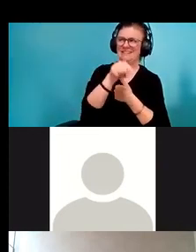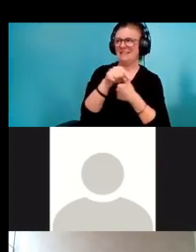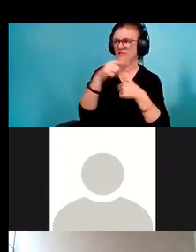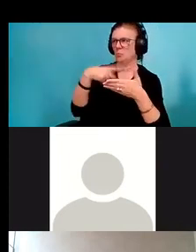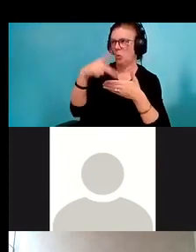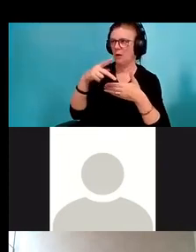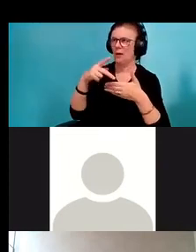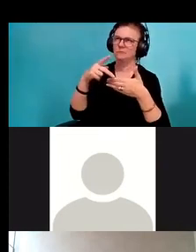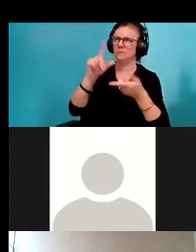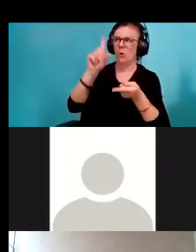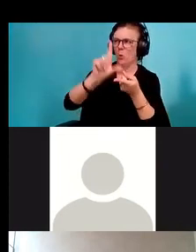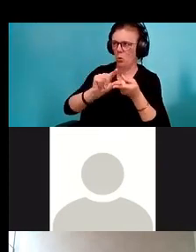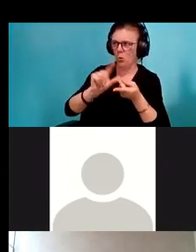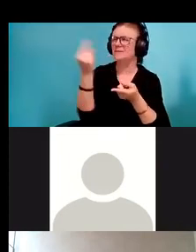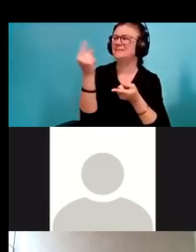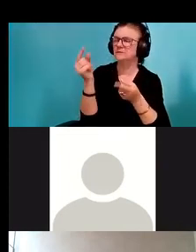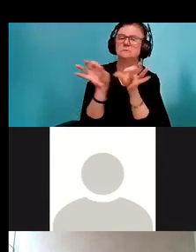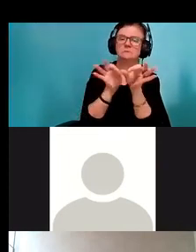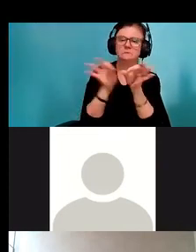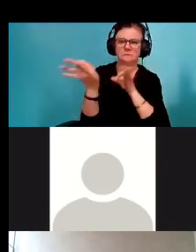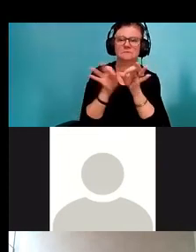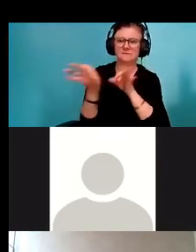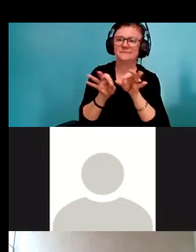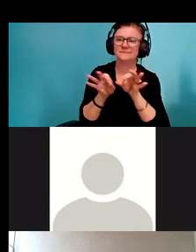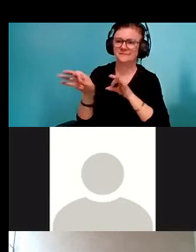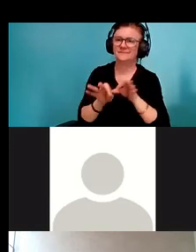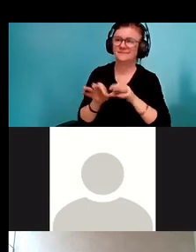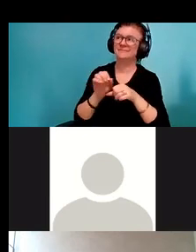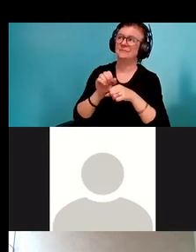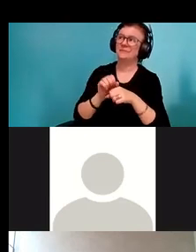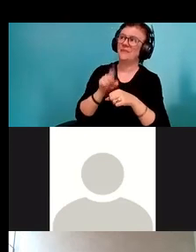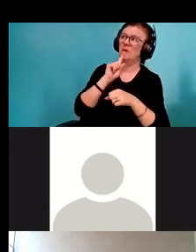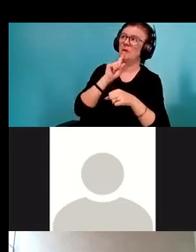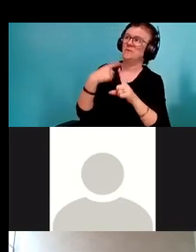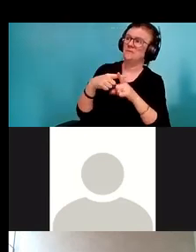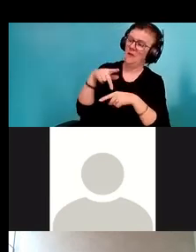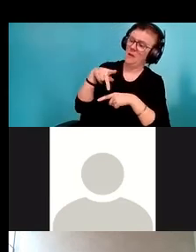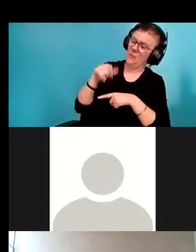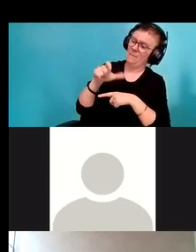And use them to explain how the pandemic has impacted